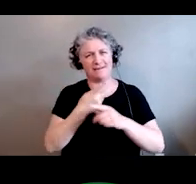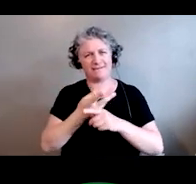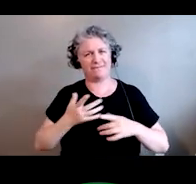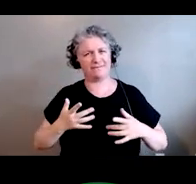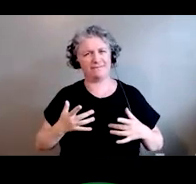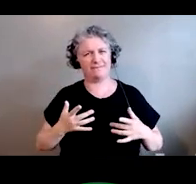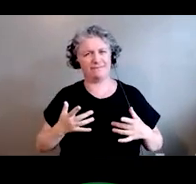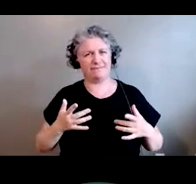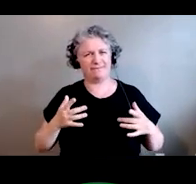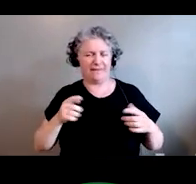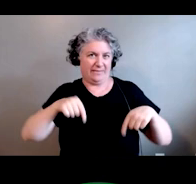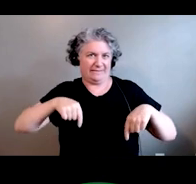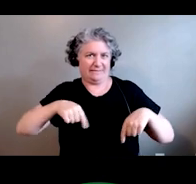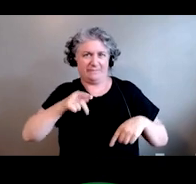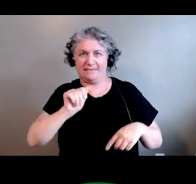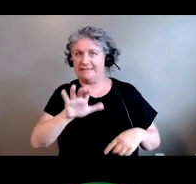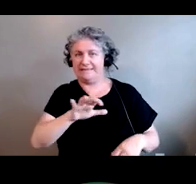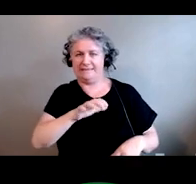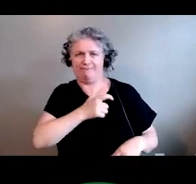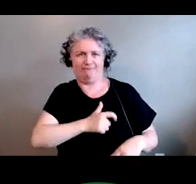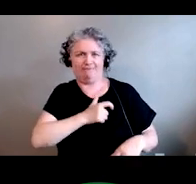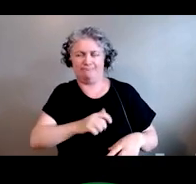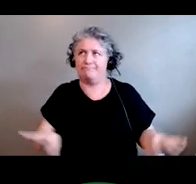so we can learn from each other and get that.